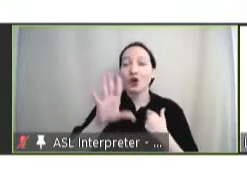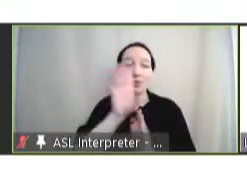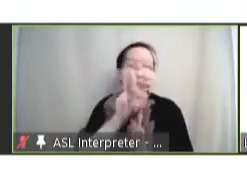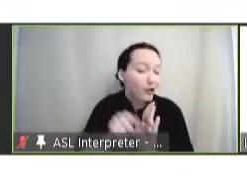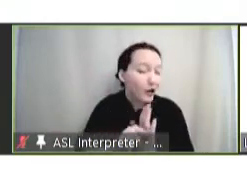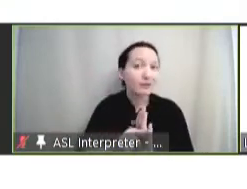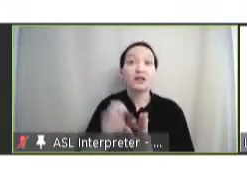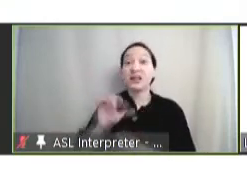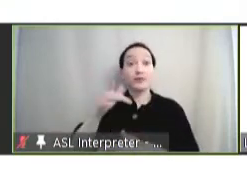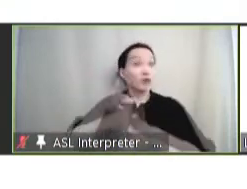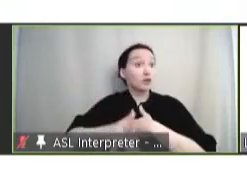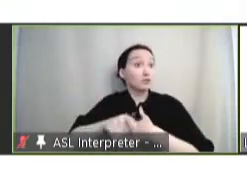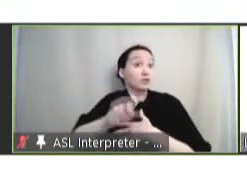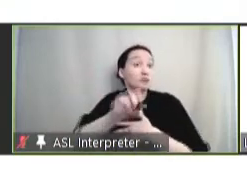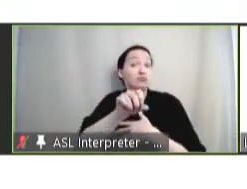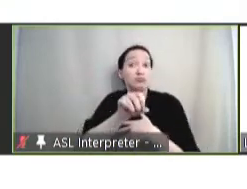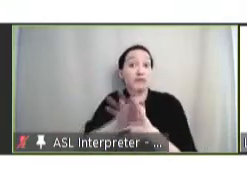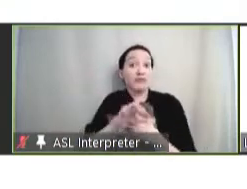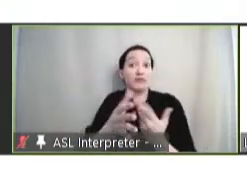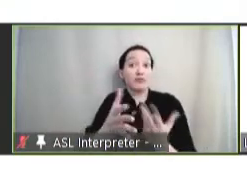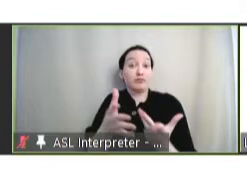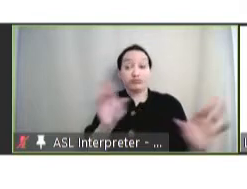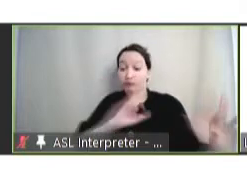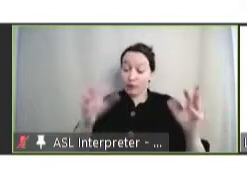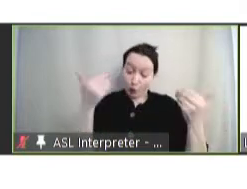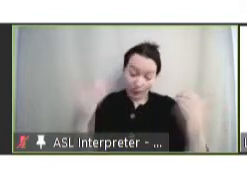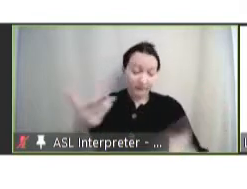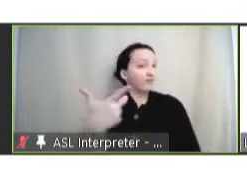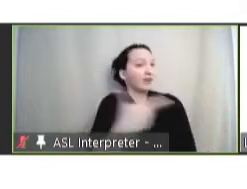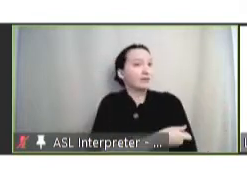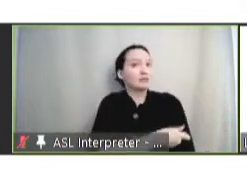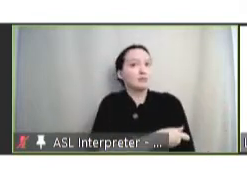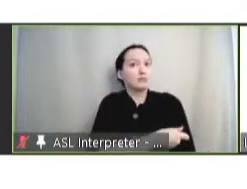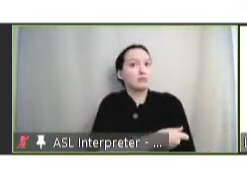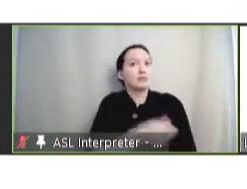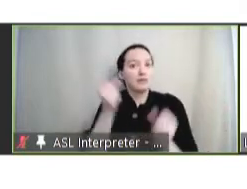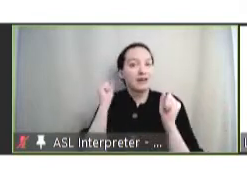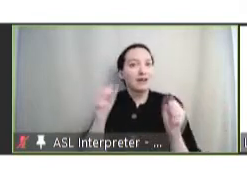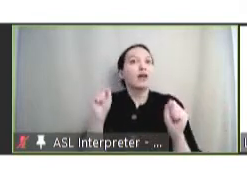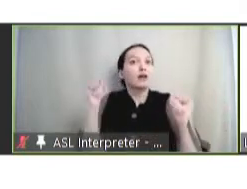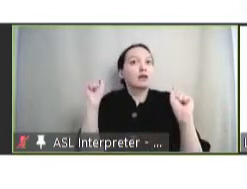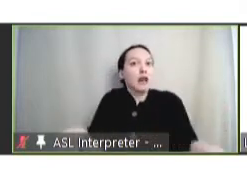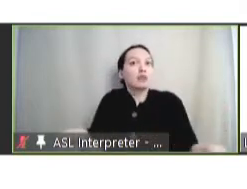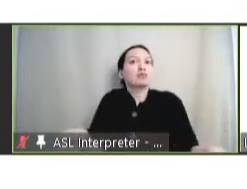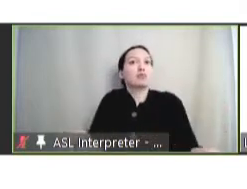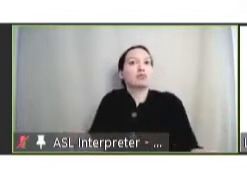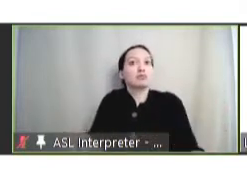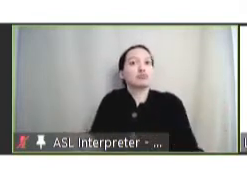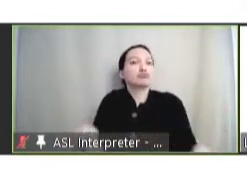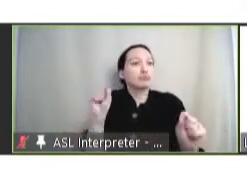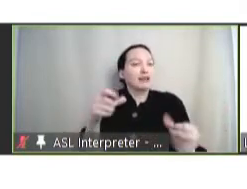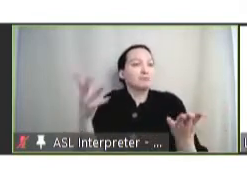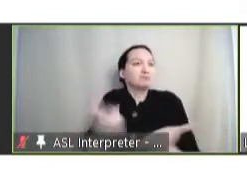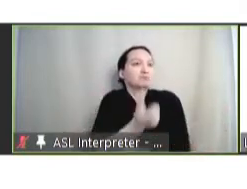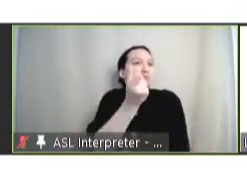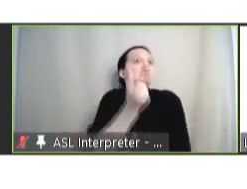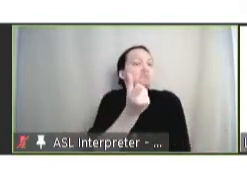eligible and you're ready to get vaccinated, that there's one in reach for you. We have more